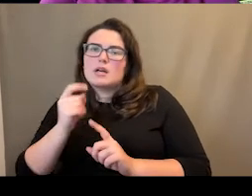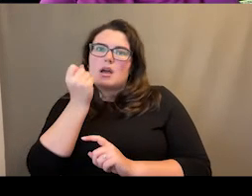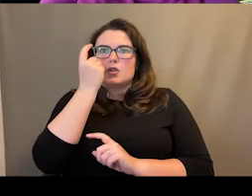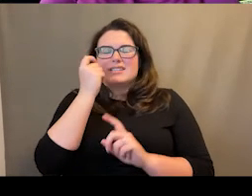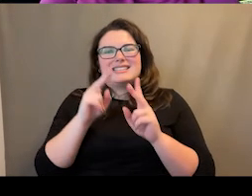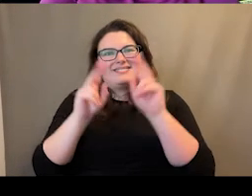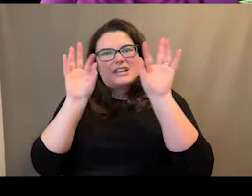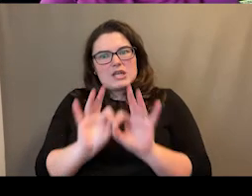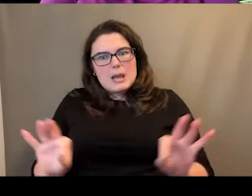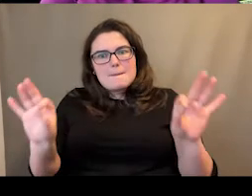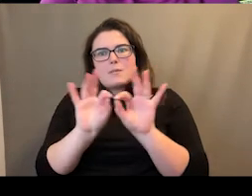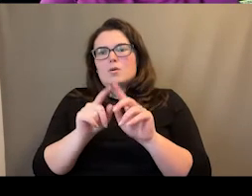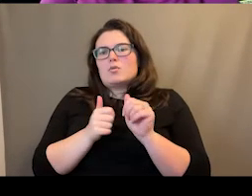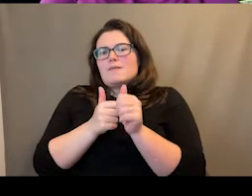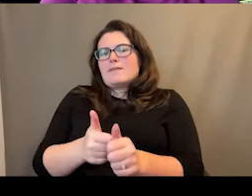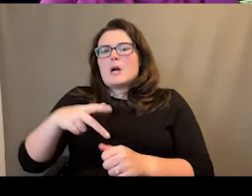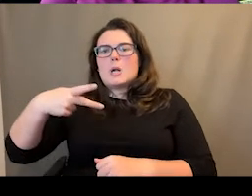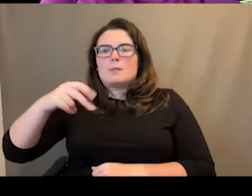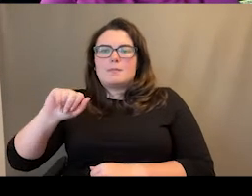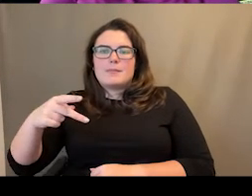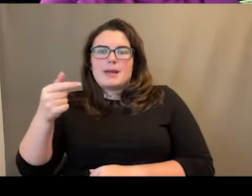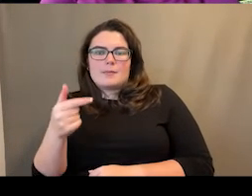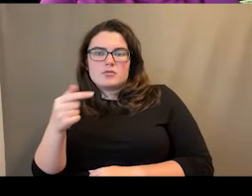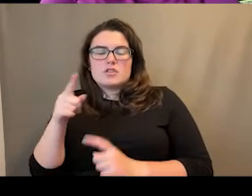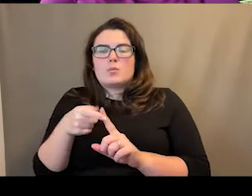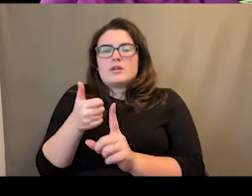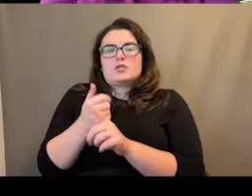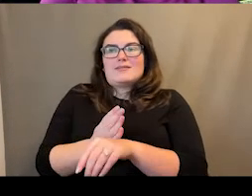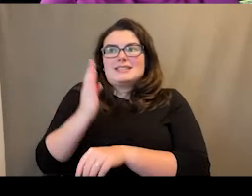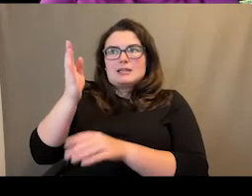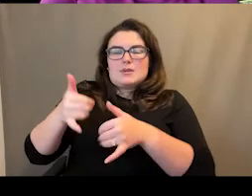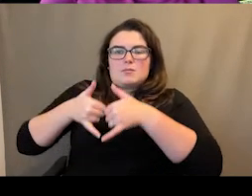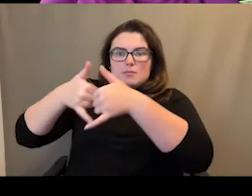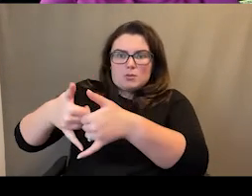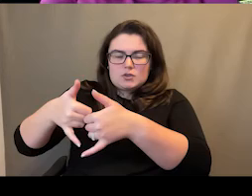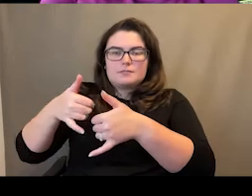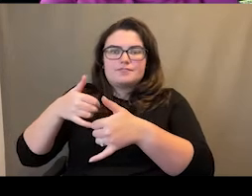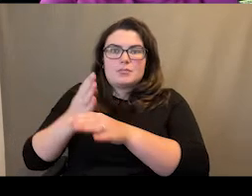the part G when you're submitting your proposals as well as if you were provided with an award